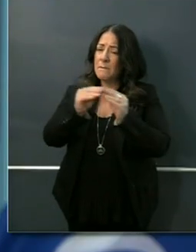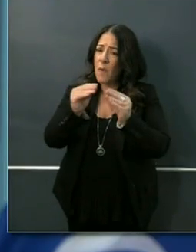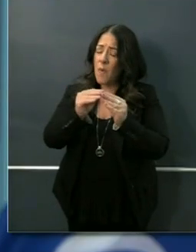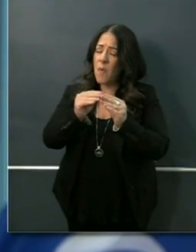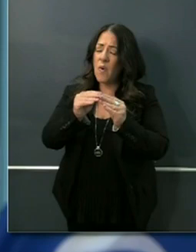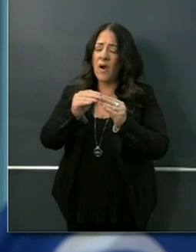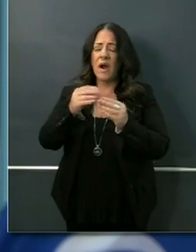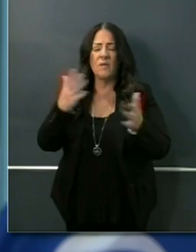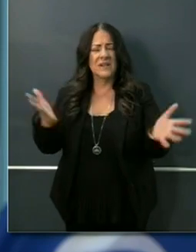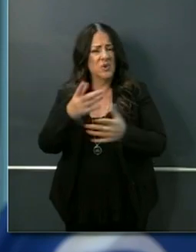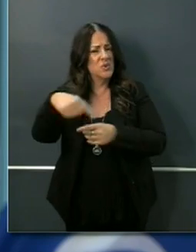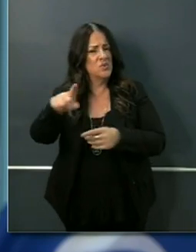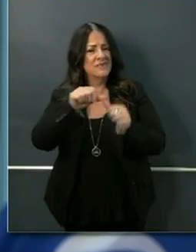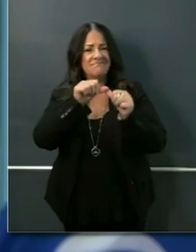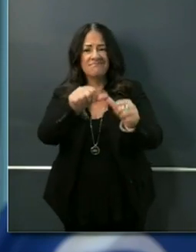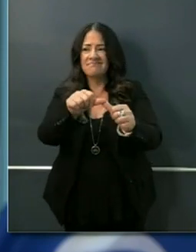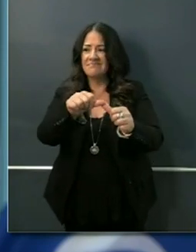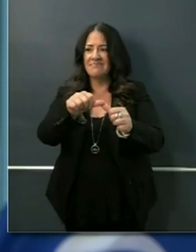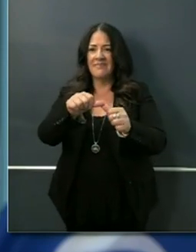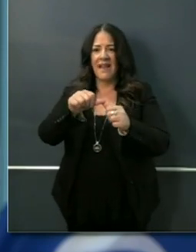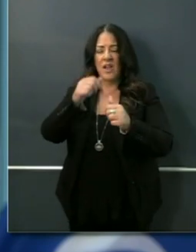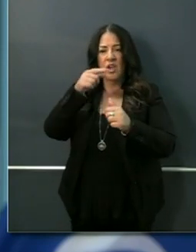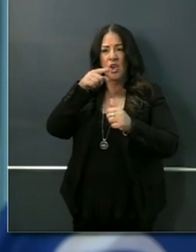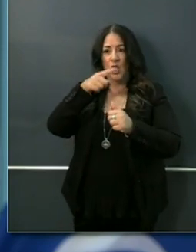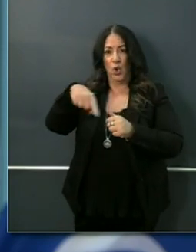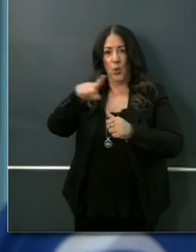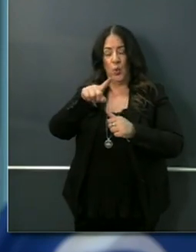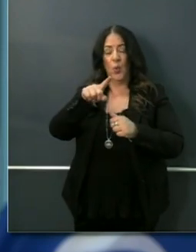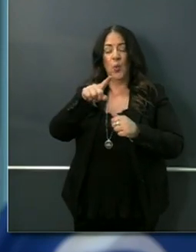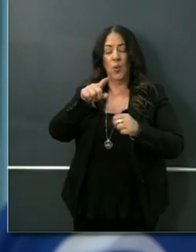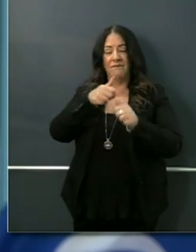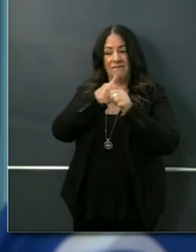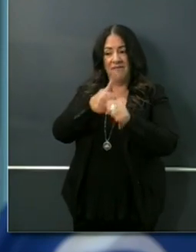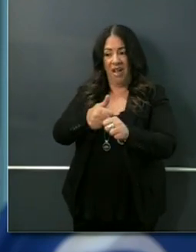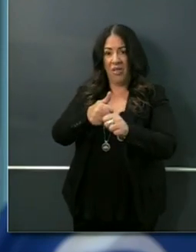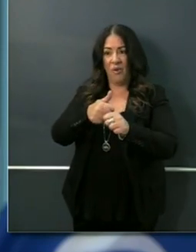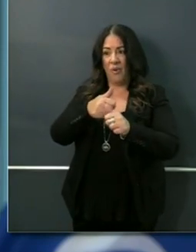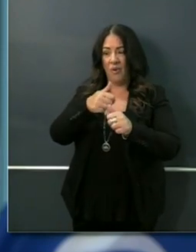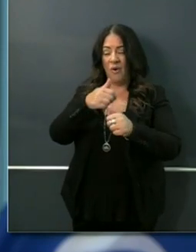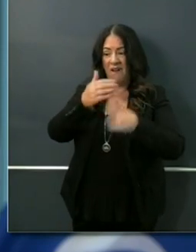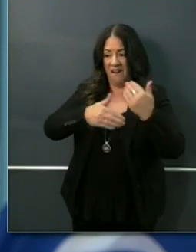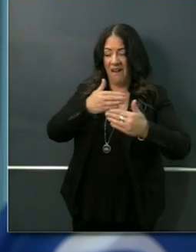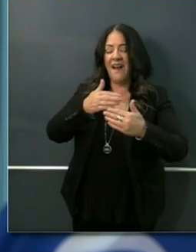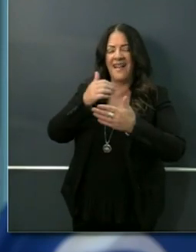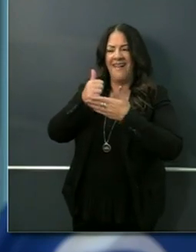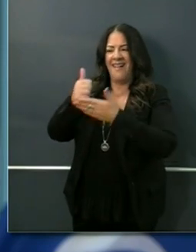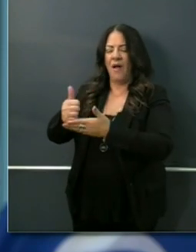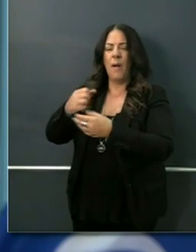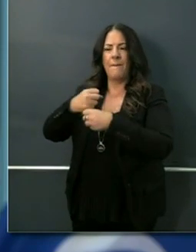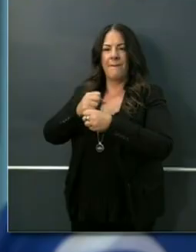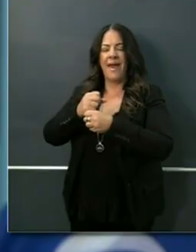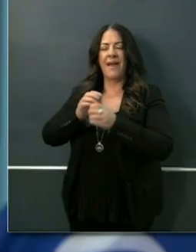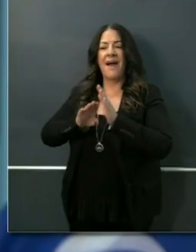GOING UP, I CAUTION PEOPLE THAT WE ARE NOT OUT OF THE WOODS AND THAT IS WHY I ENCOURAGE YOU ALL